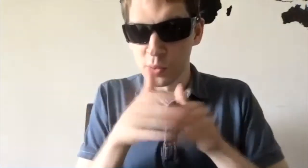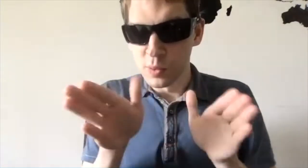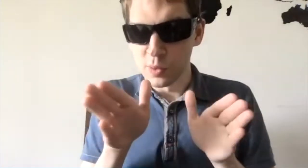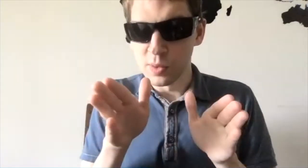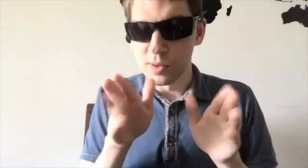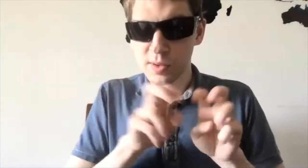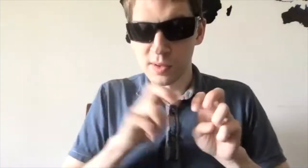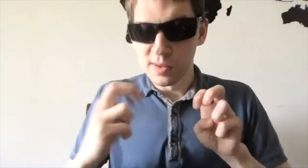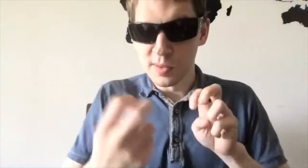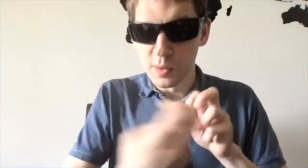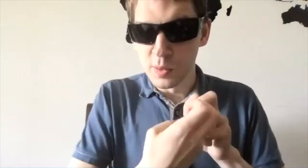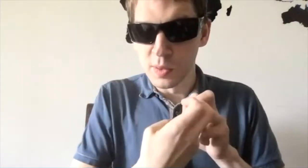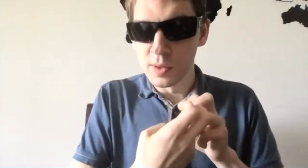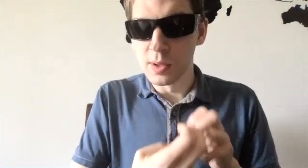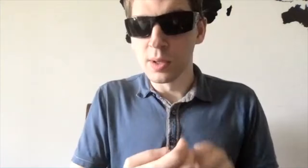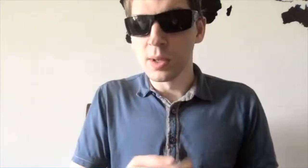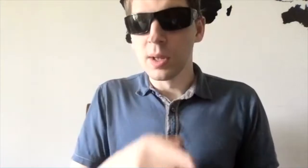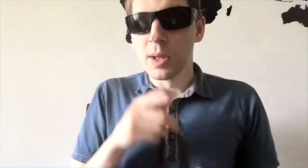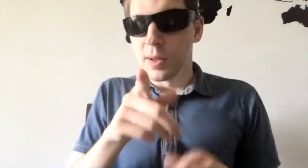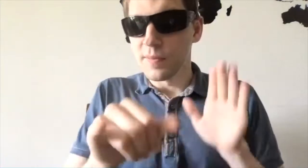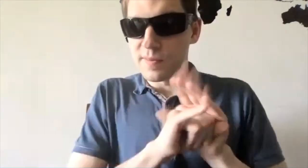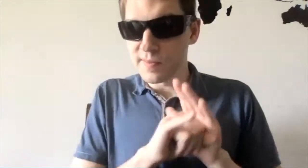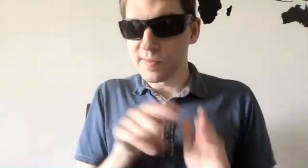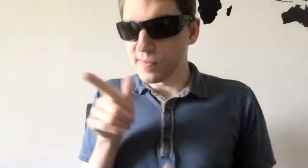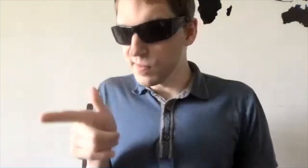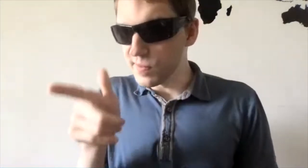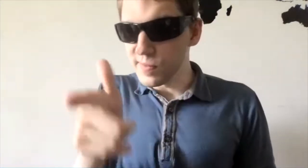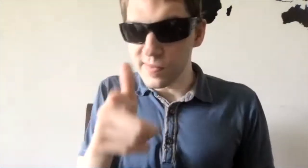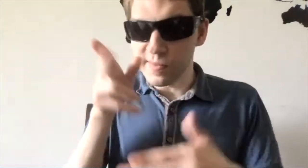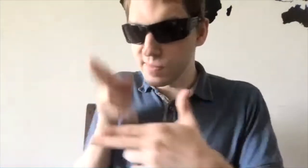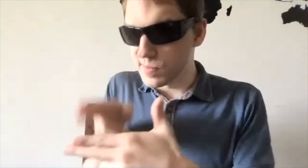(Jason) One of the best approaches when going into a room is having everyone sit in a circle and